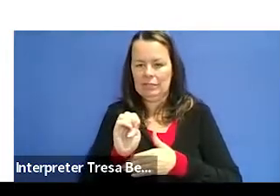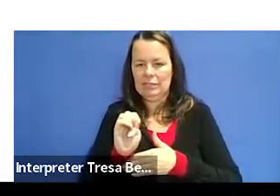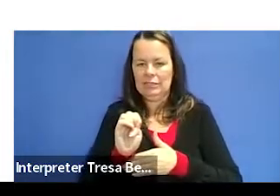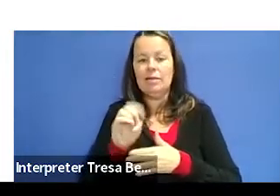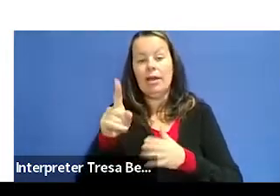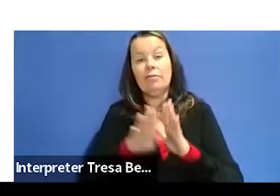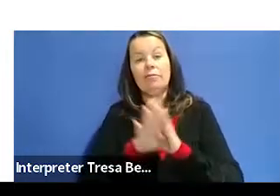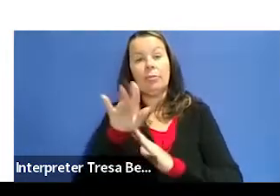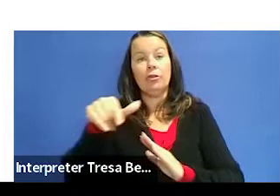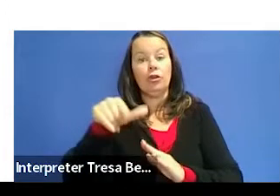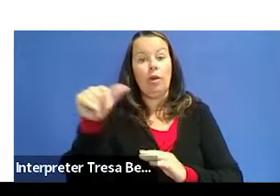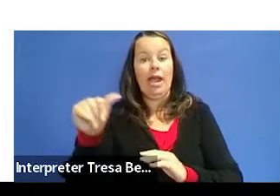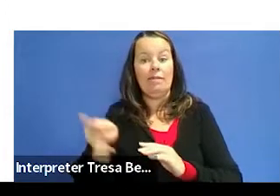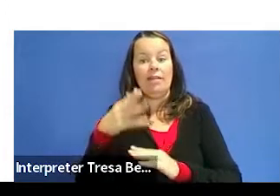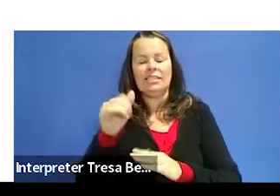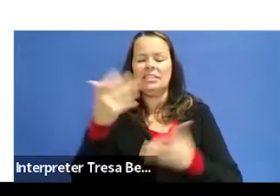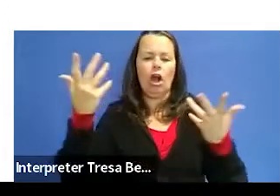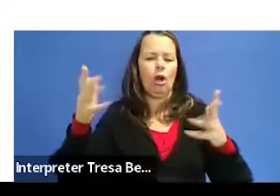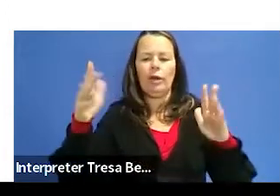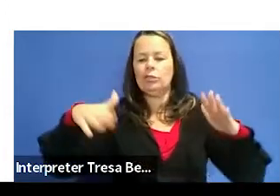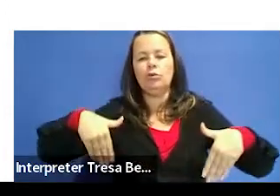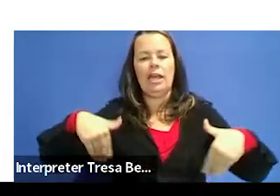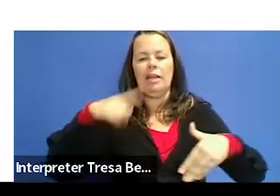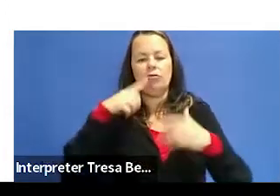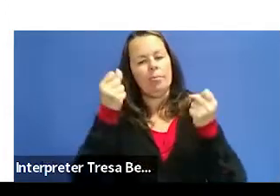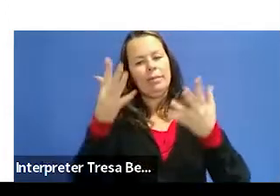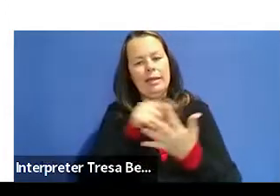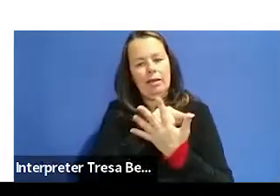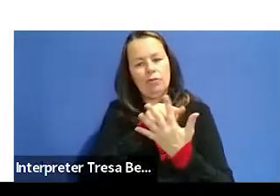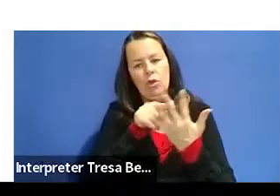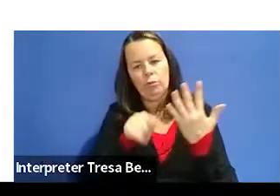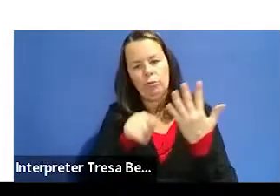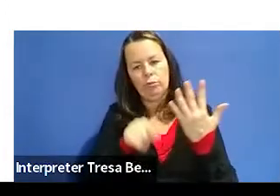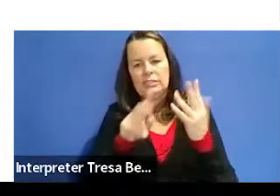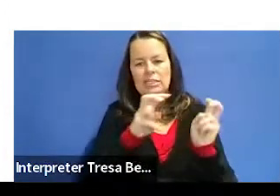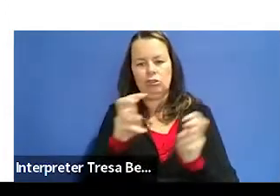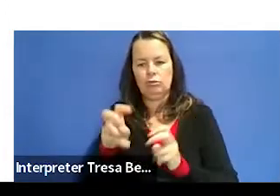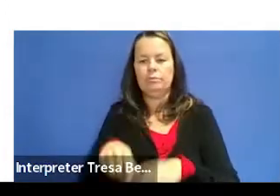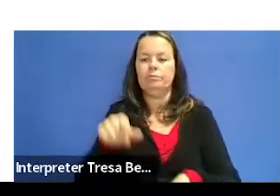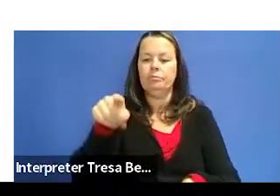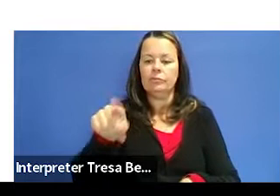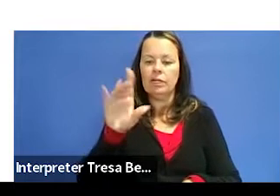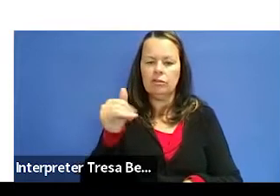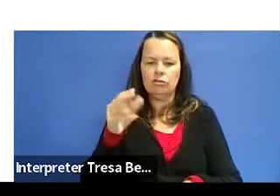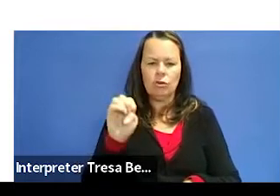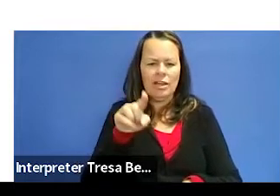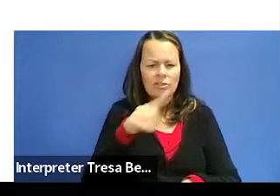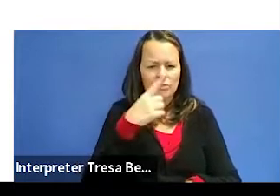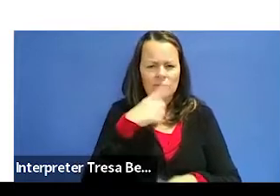By that time, it's already too late for a lot of these issues. Joe Devon: Can you also read out the alt text and the butts buttons so people only